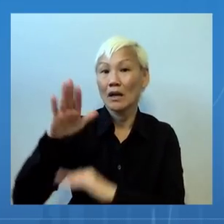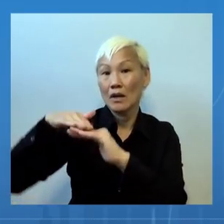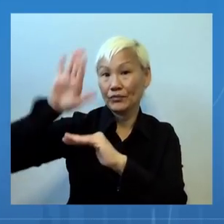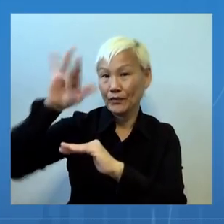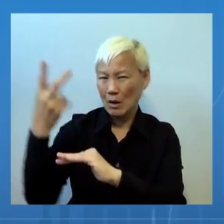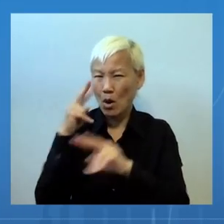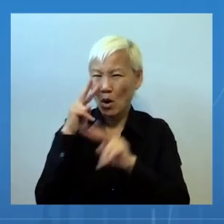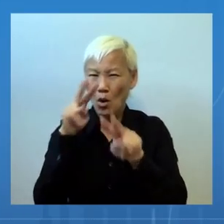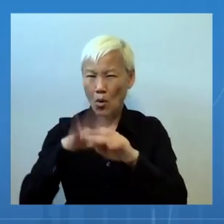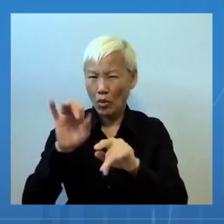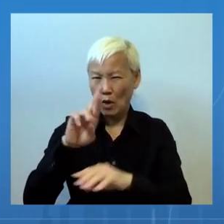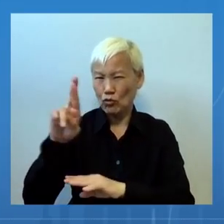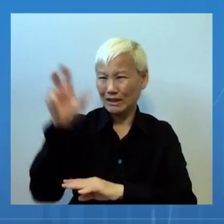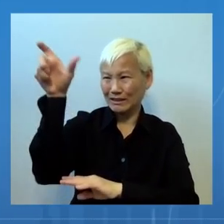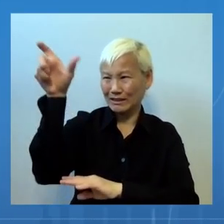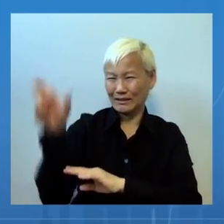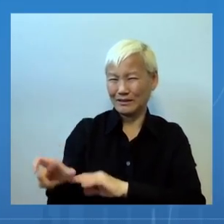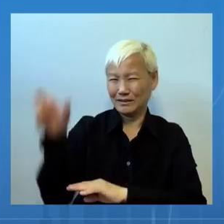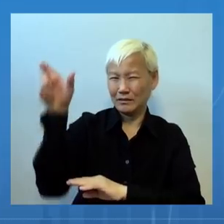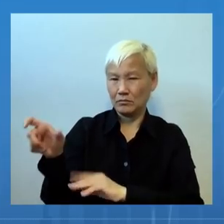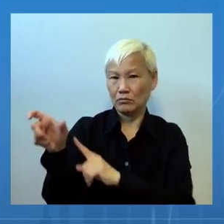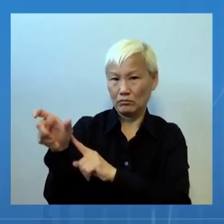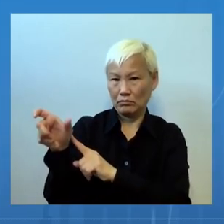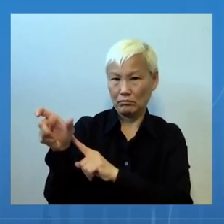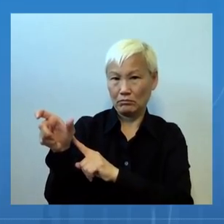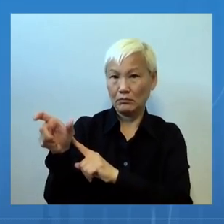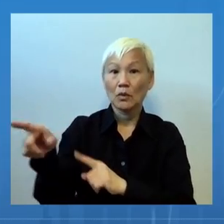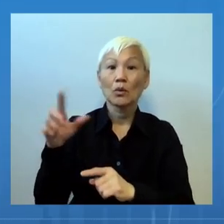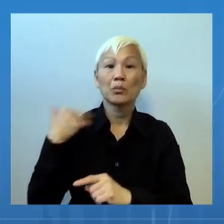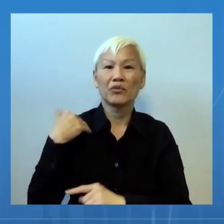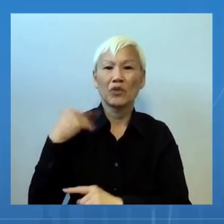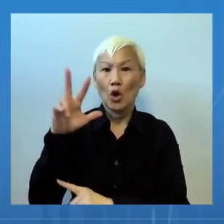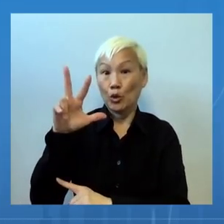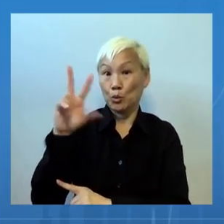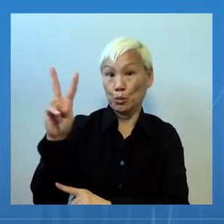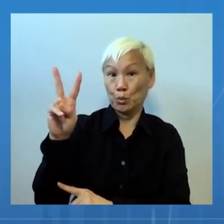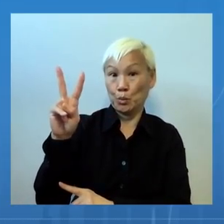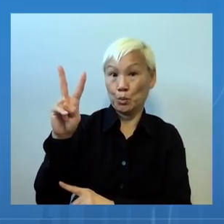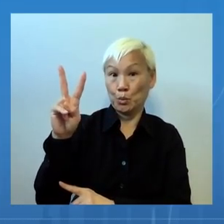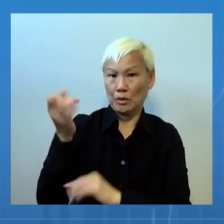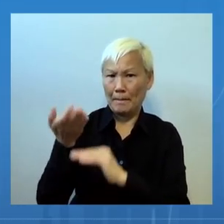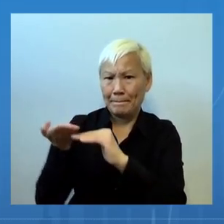The titer went from 32 to 706. Next slide.